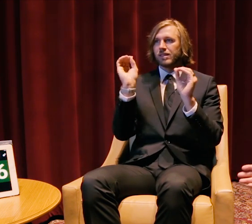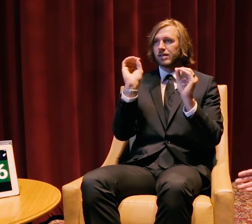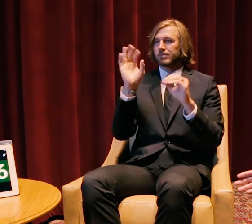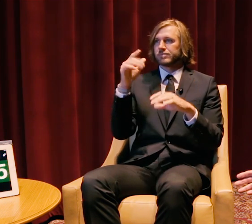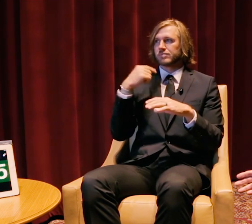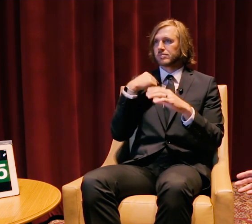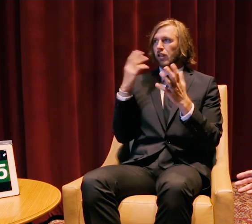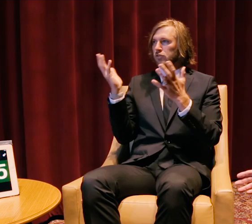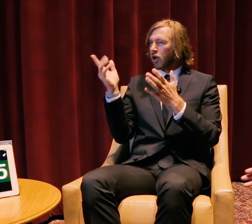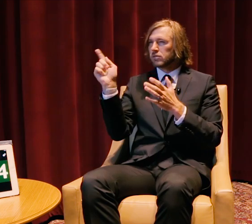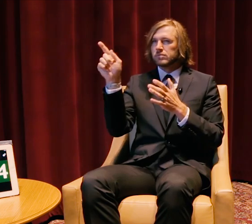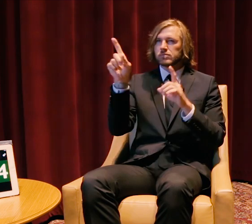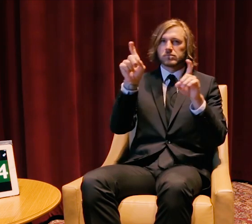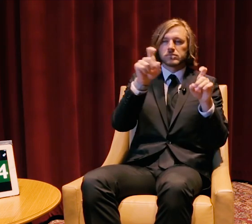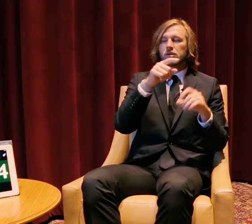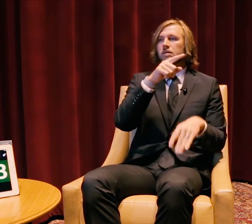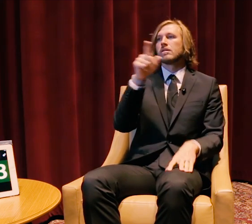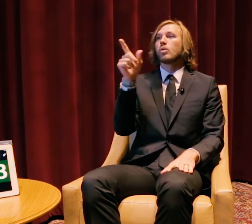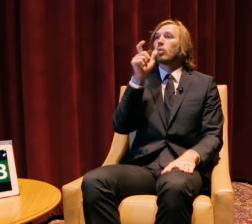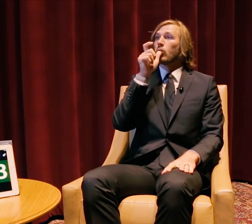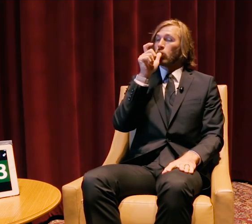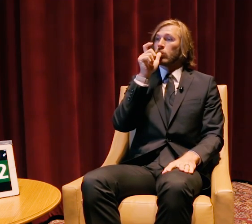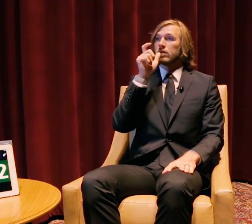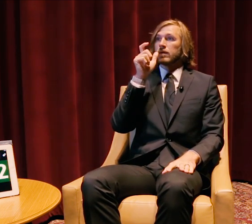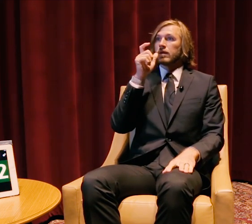I talk to a lot of people who have a desire